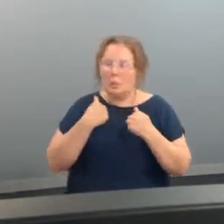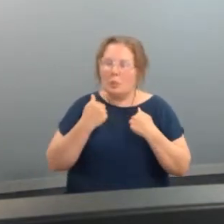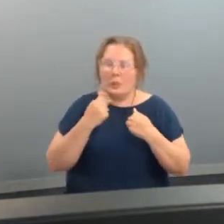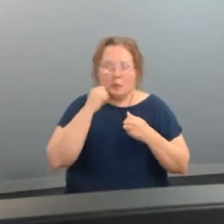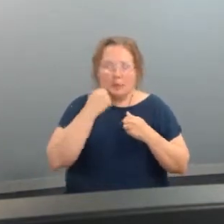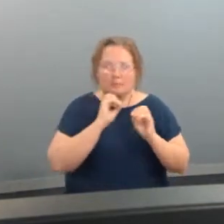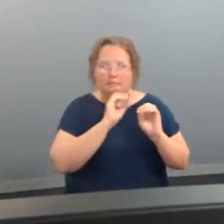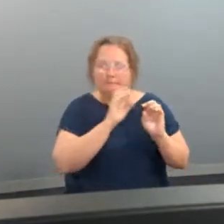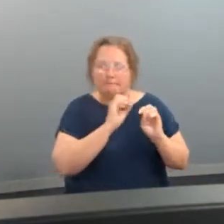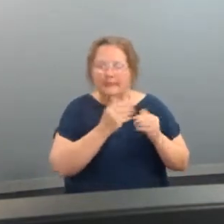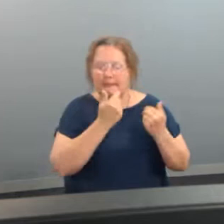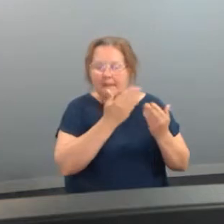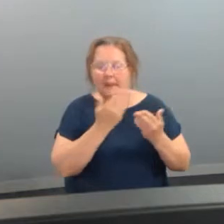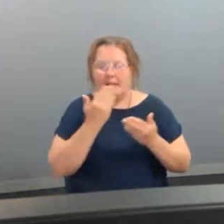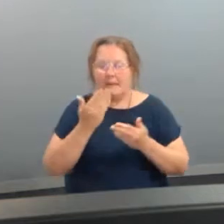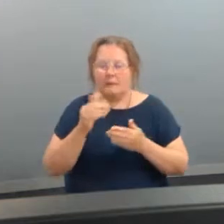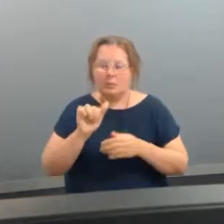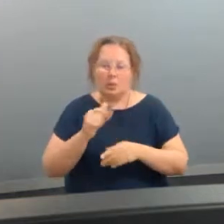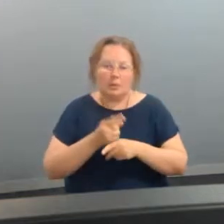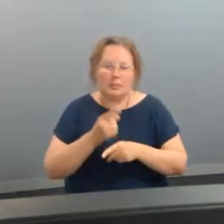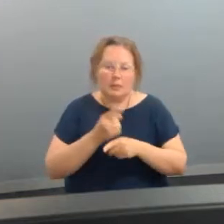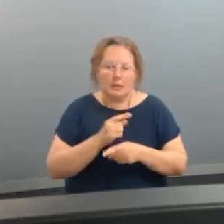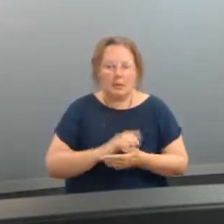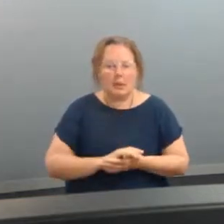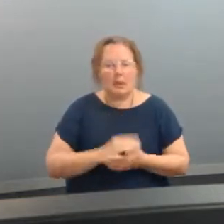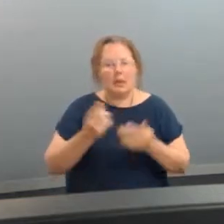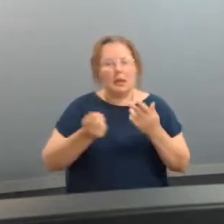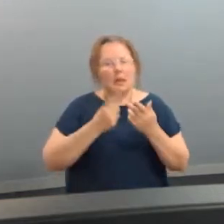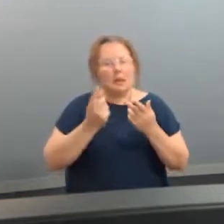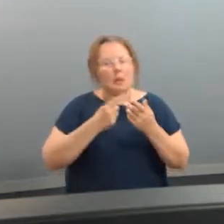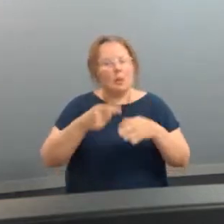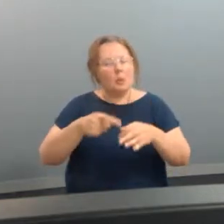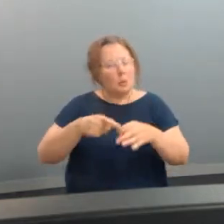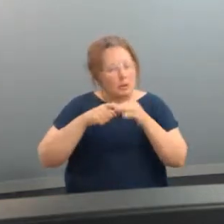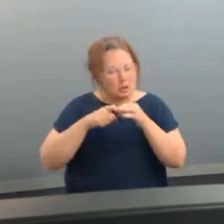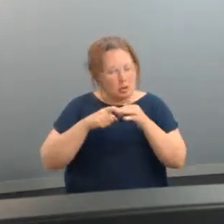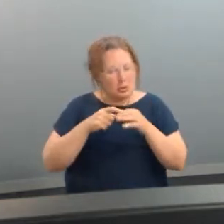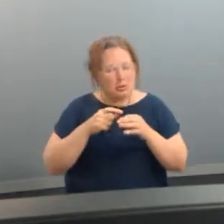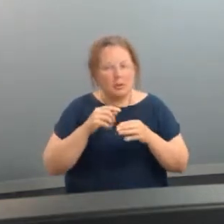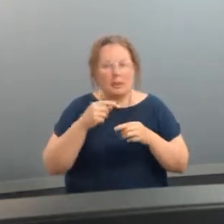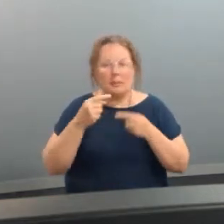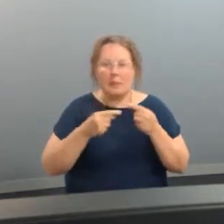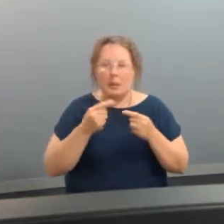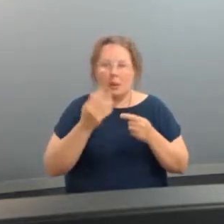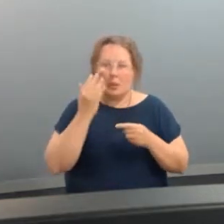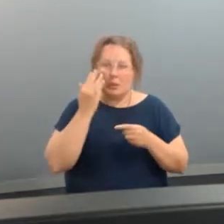well-informed feedback to the NDIA, so we'll be providing that feedback. Thank you very much for that comment.